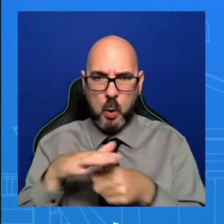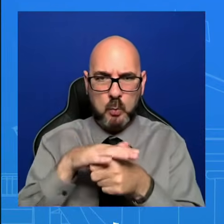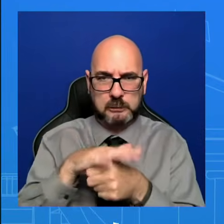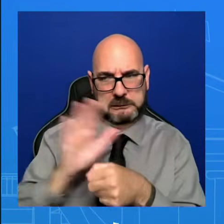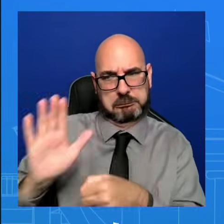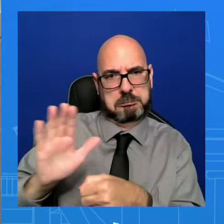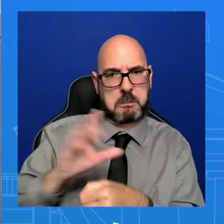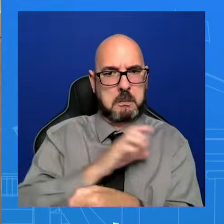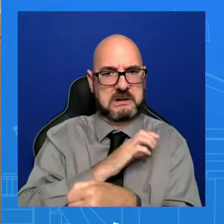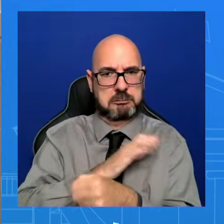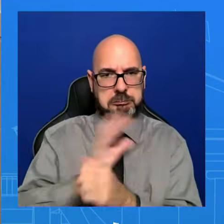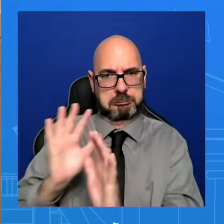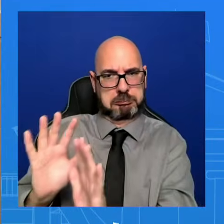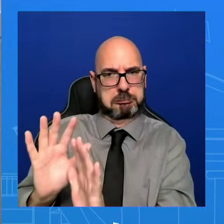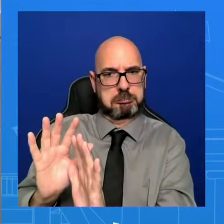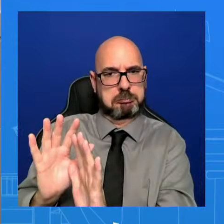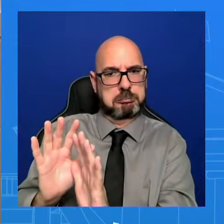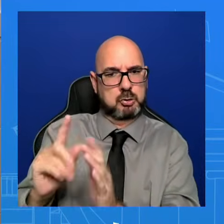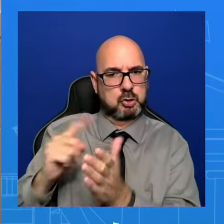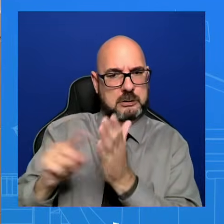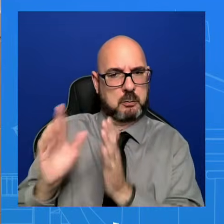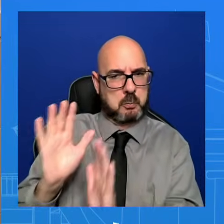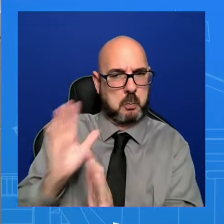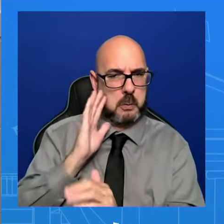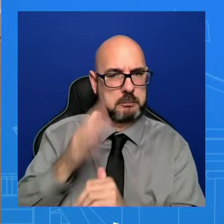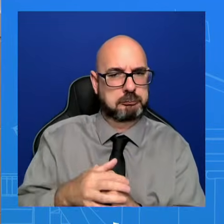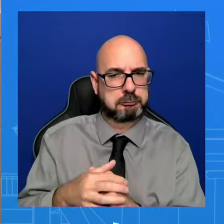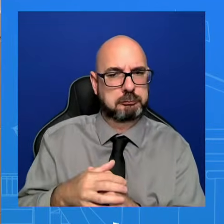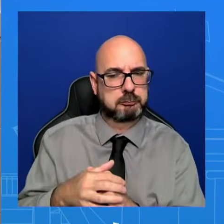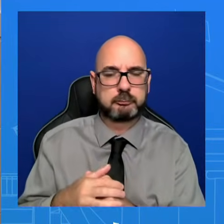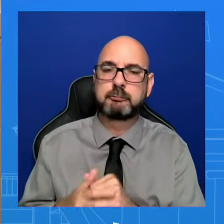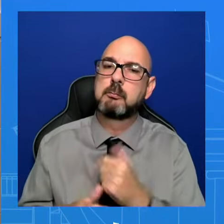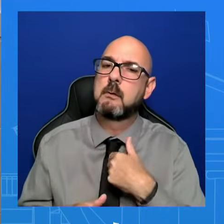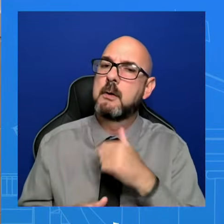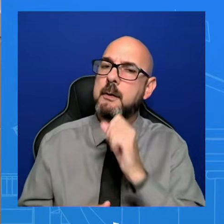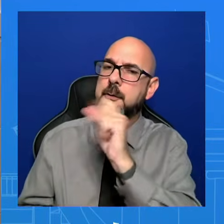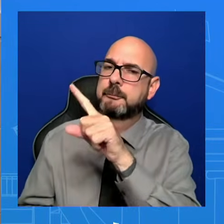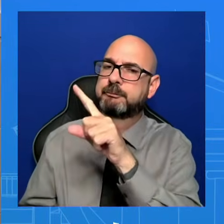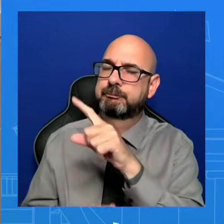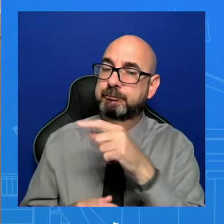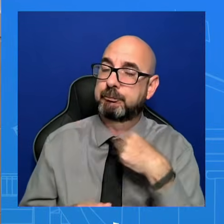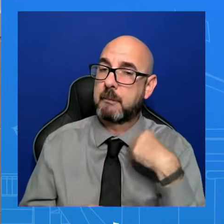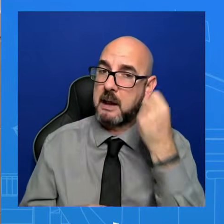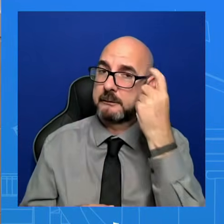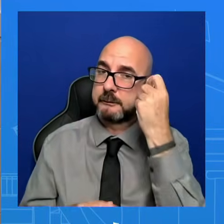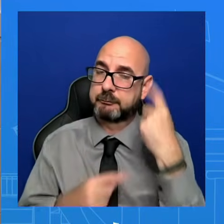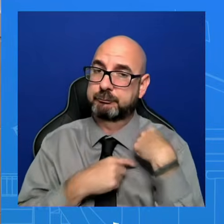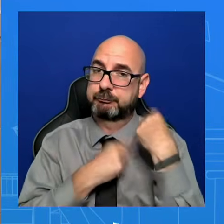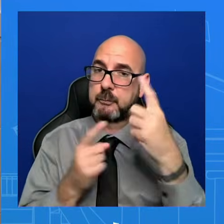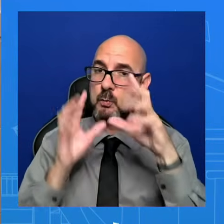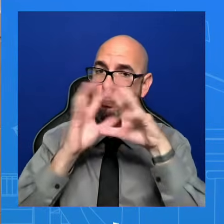The Press: And I understand that President Biden historically has spoken very forcefully about antisemitism,